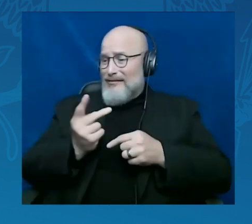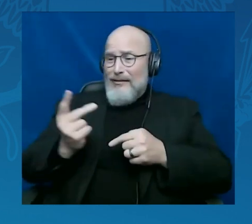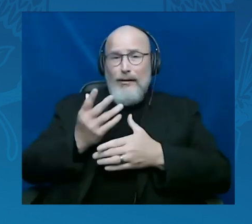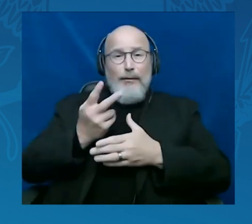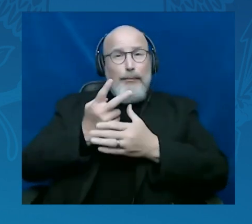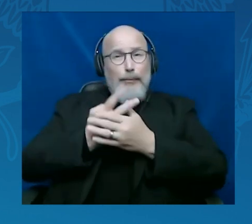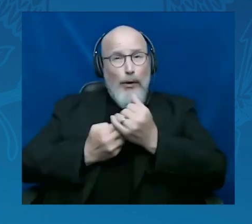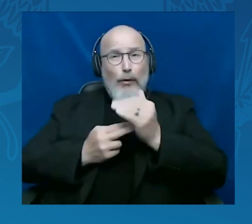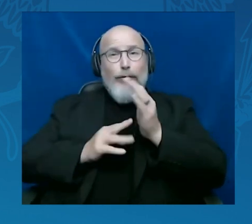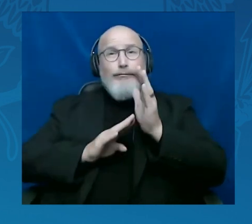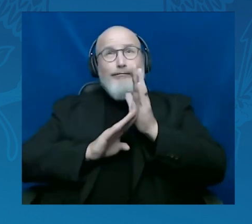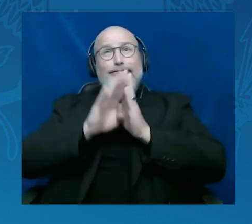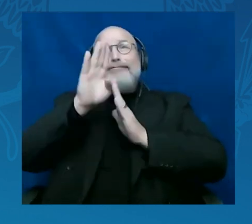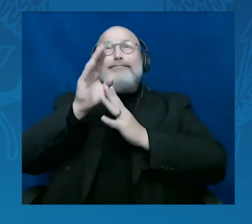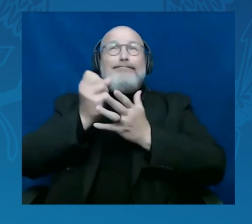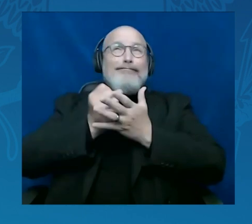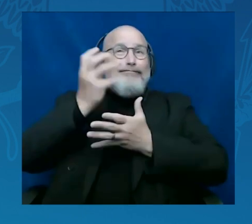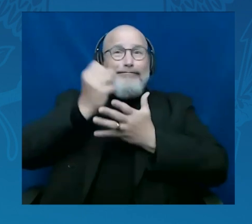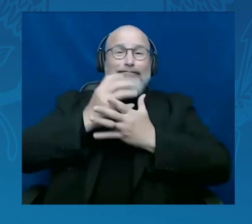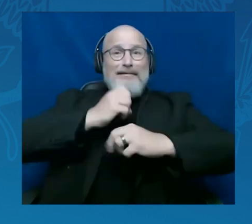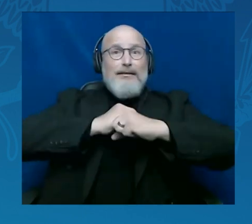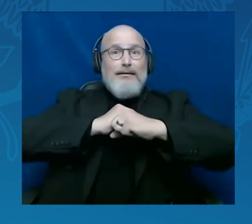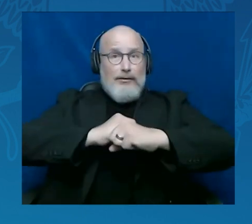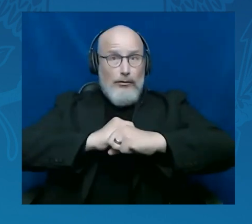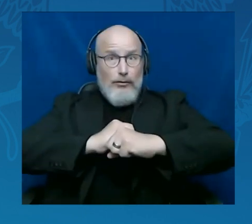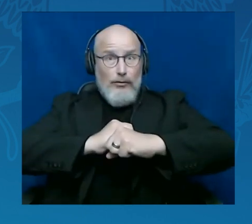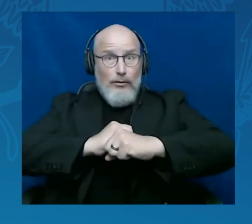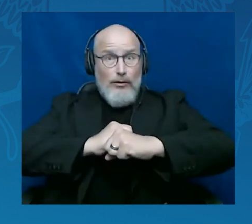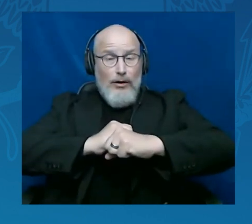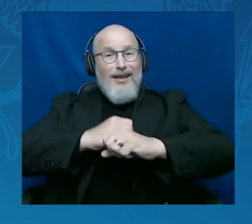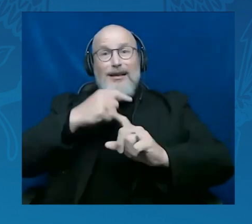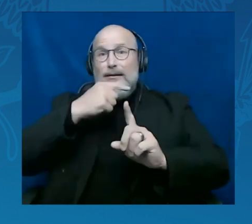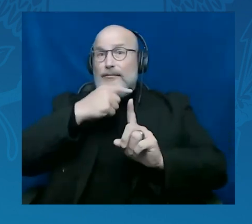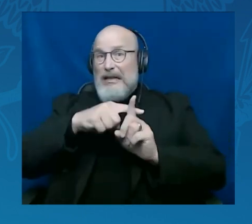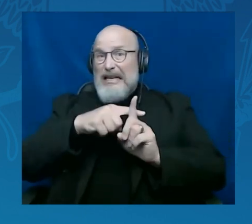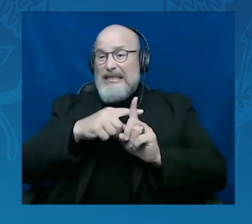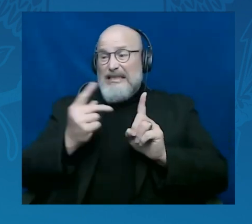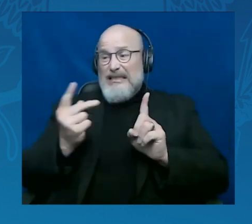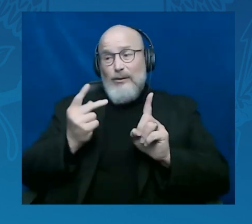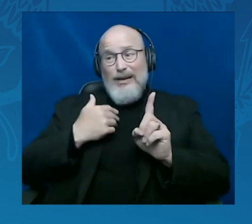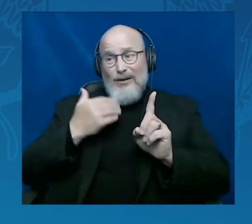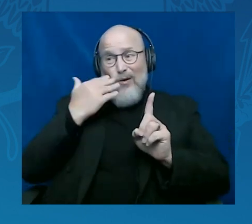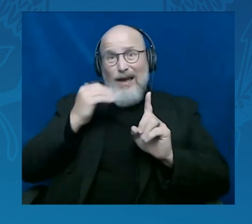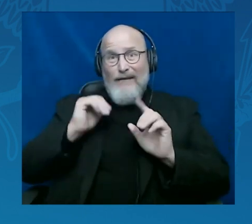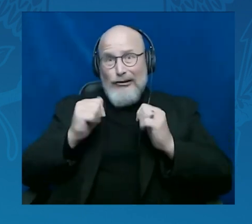We also know that we have common challenges. And that is why I've convened this meeting: